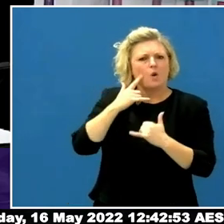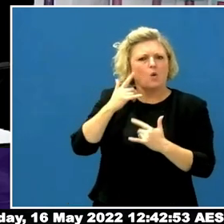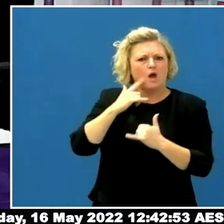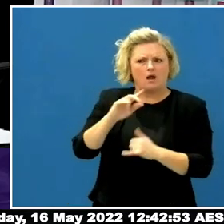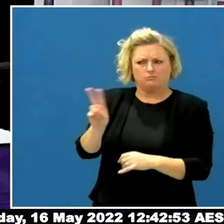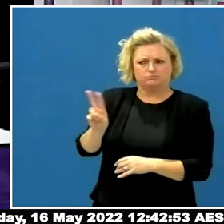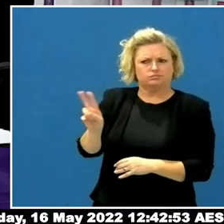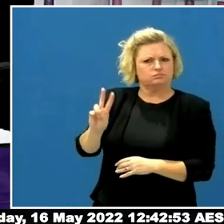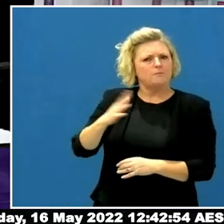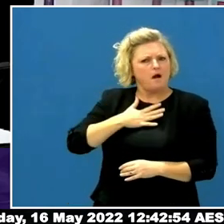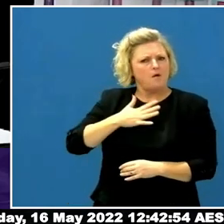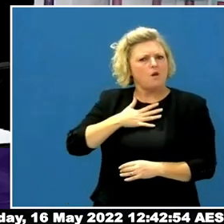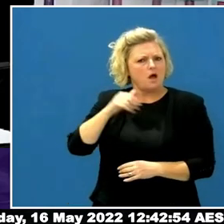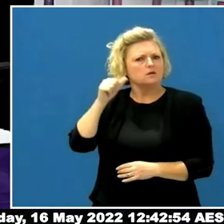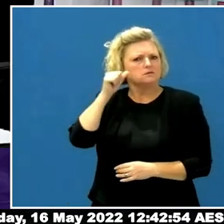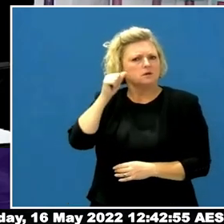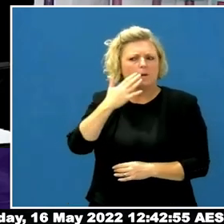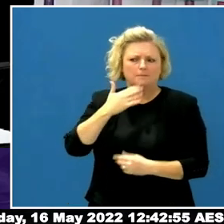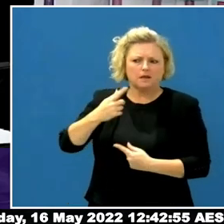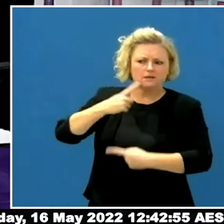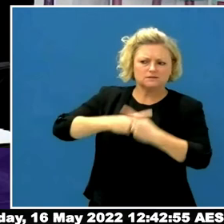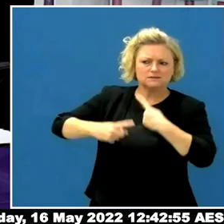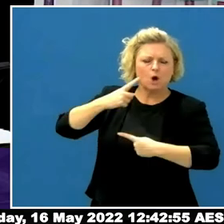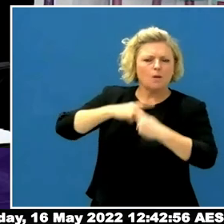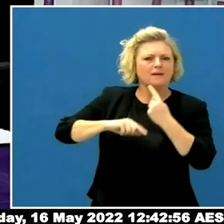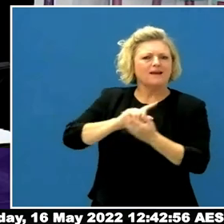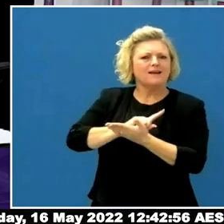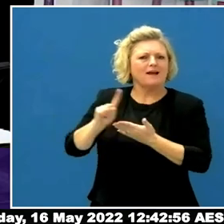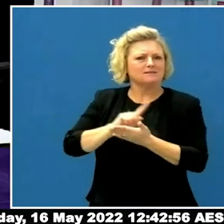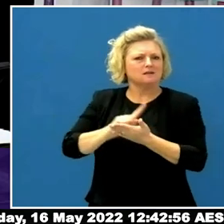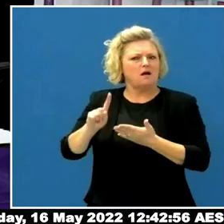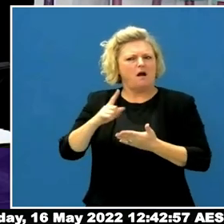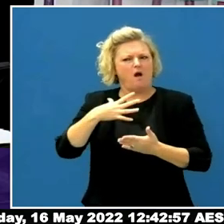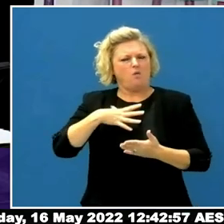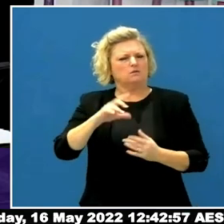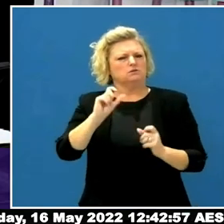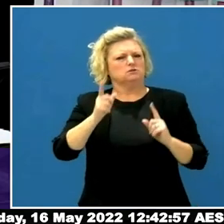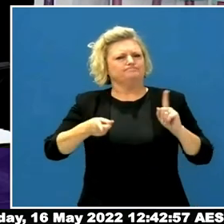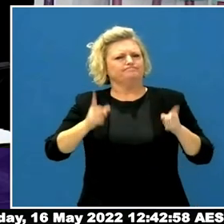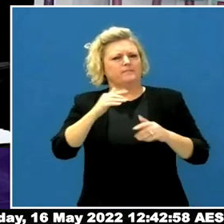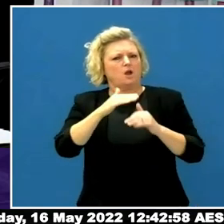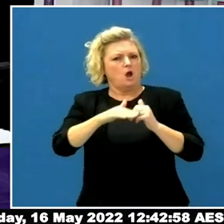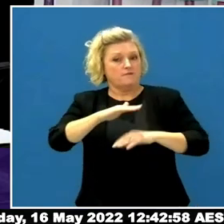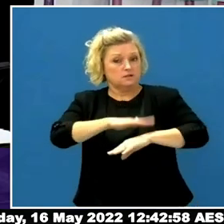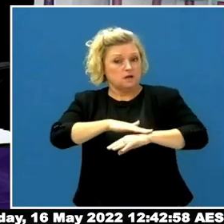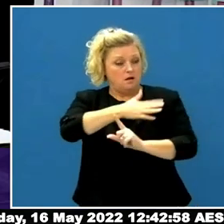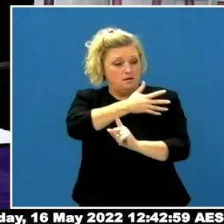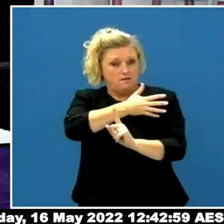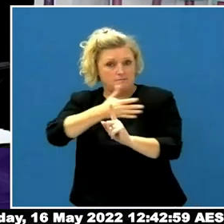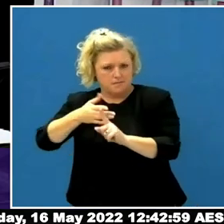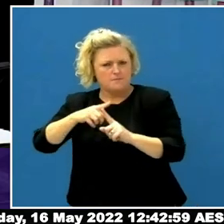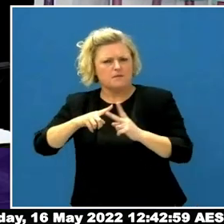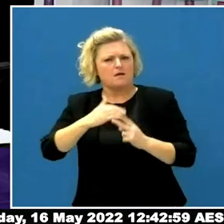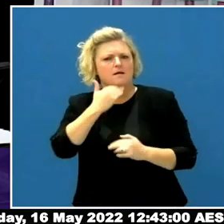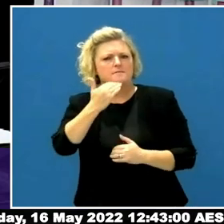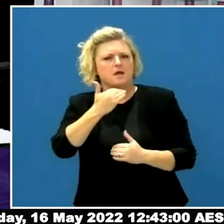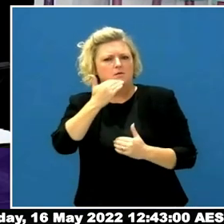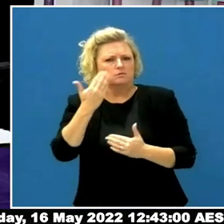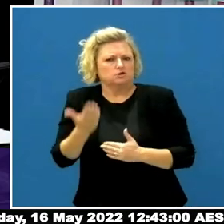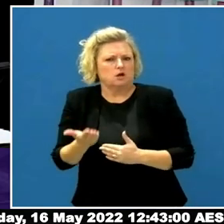there are some rather odd aspects of the chronology. Yes, Chair. Thank you. Alright. CHAIR: Alright.